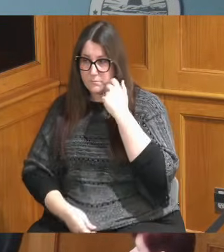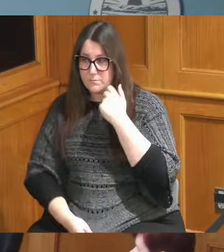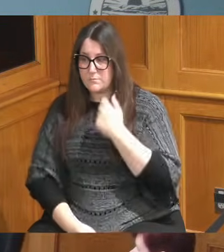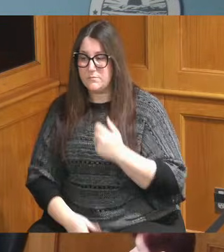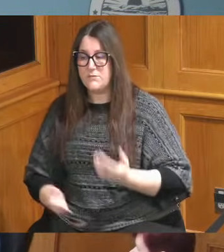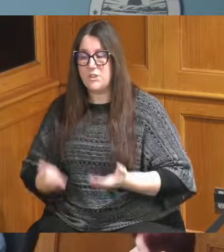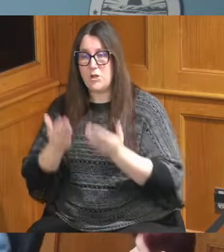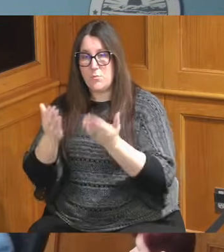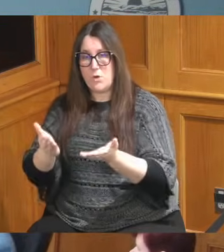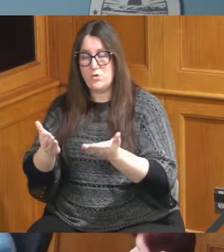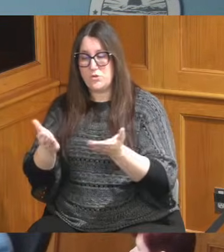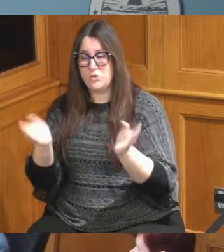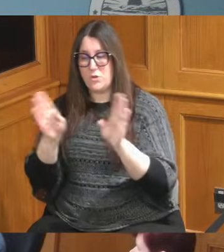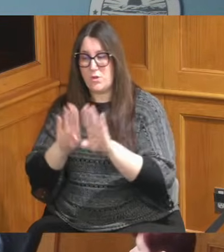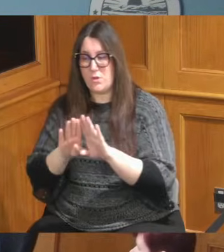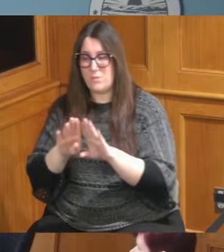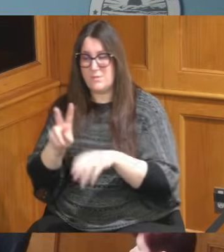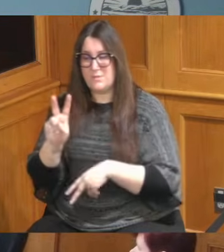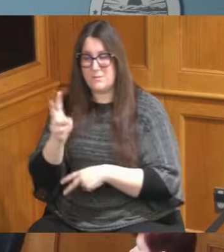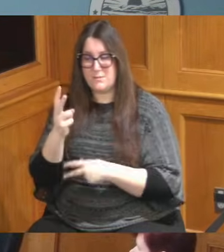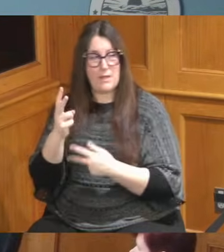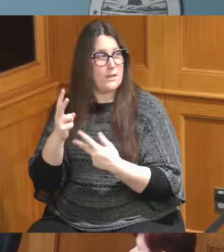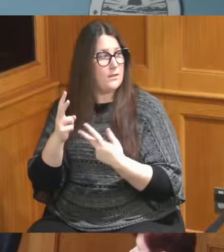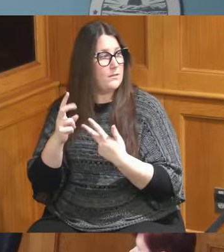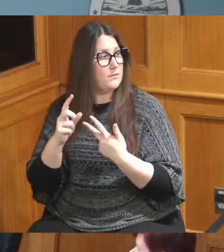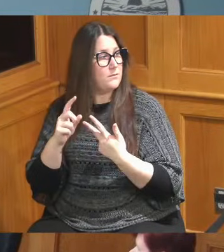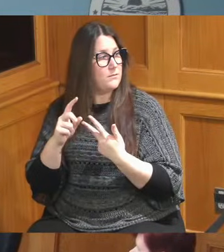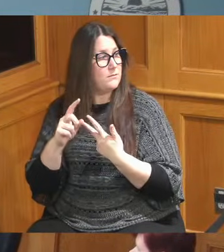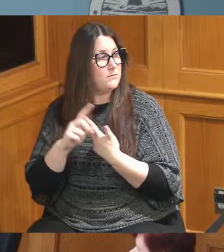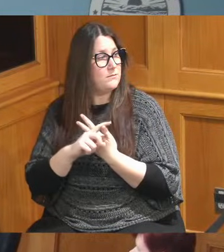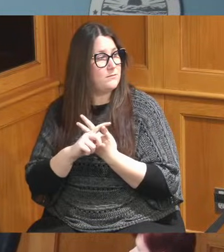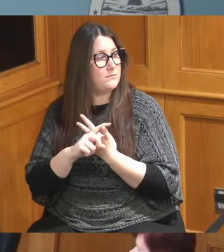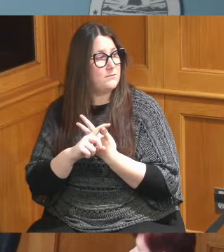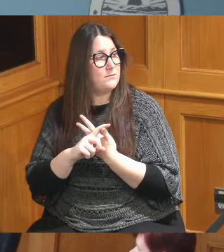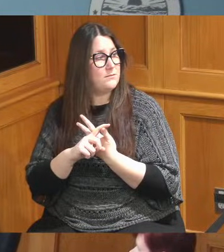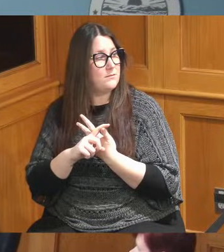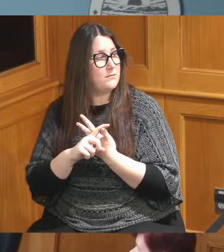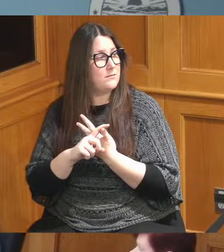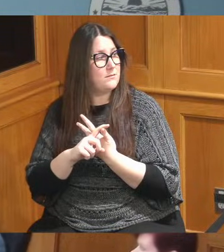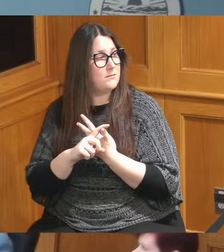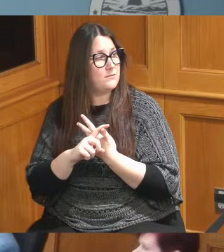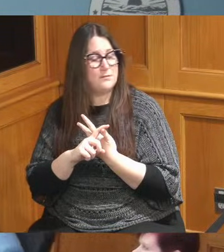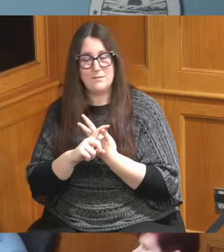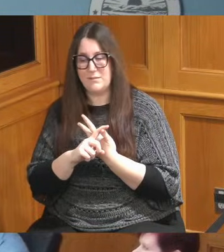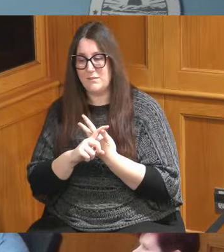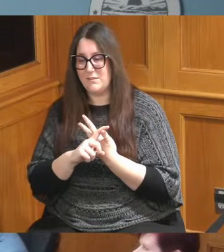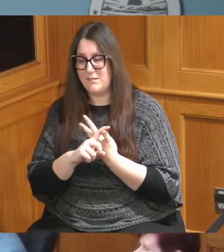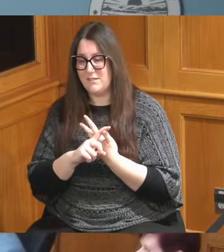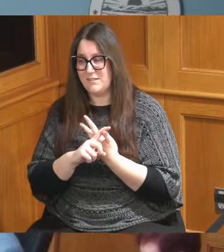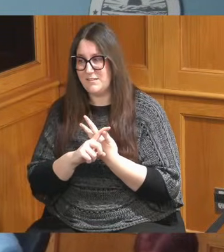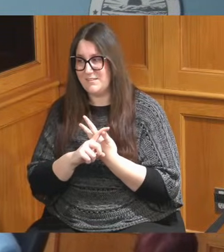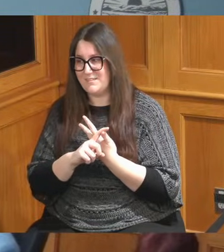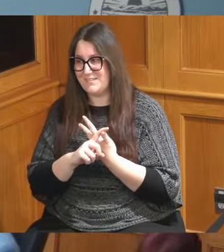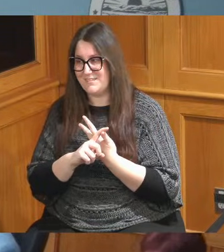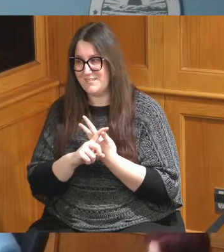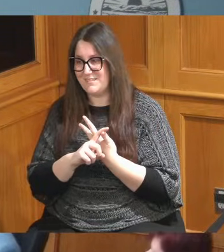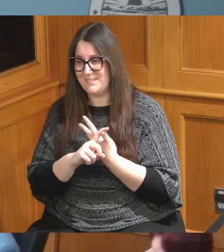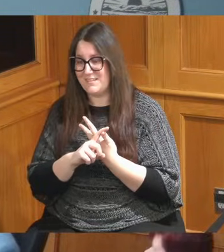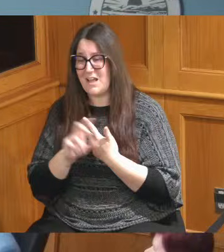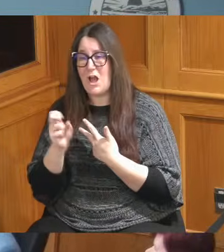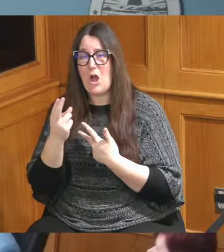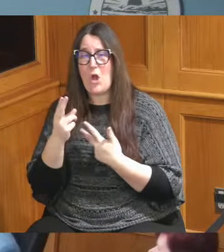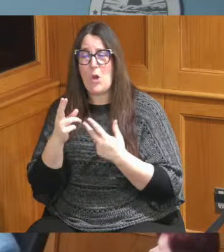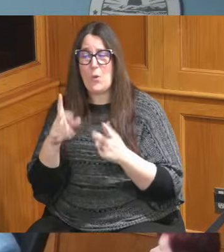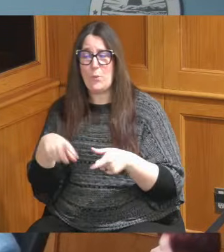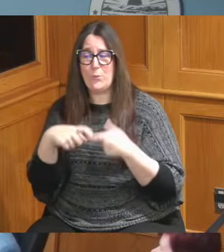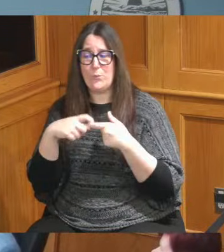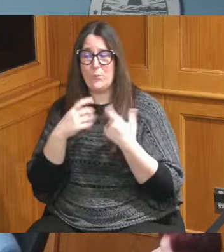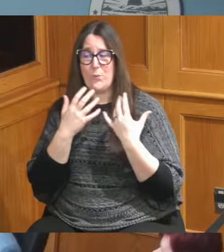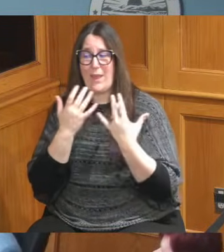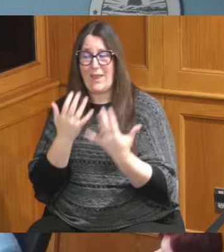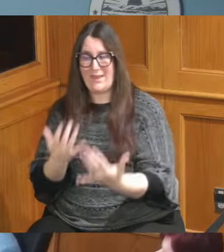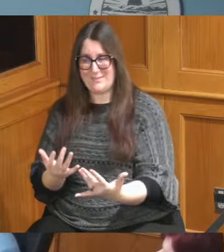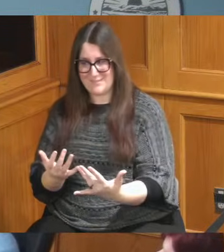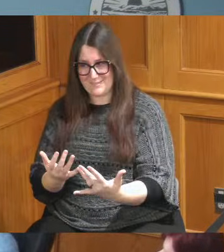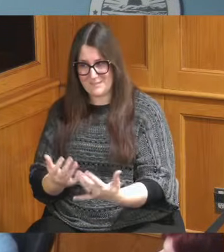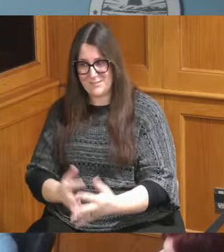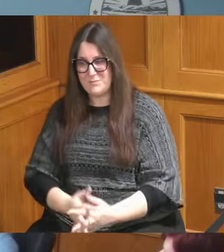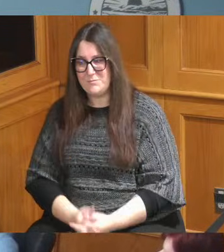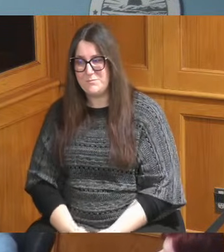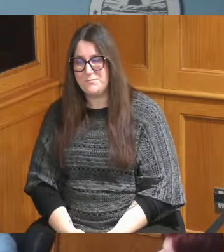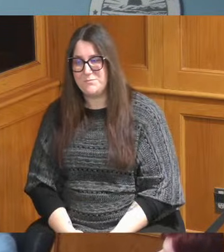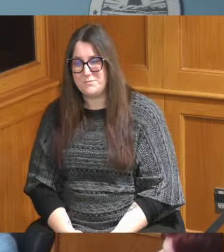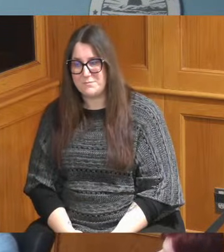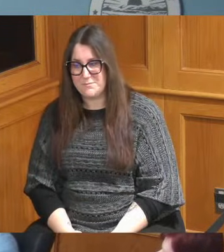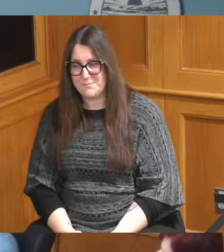motion to adjourn. Second. We have an executive session. Oh yeah. Not so fast.